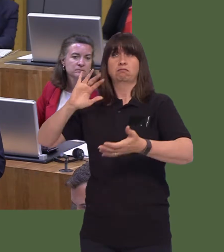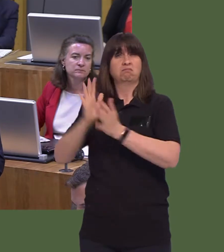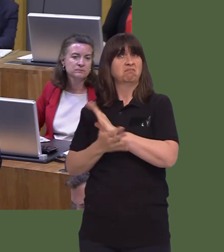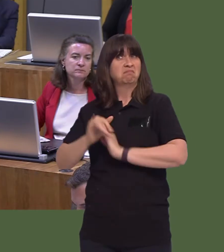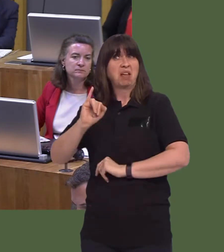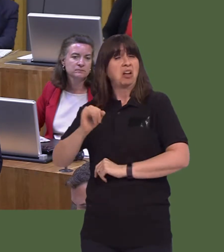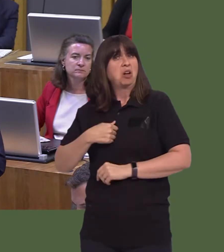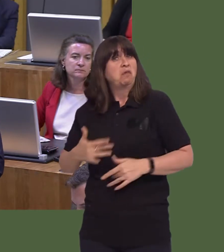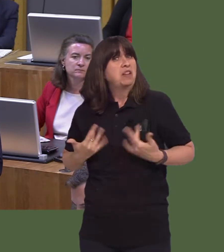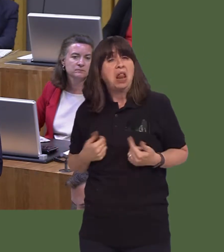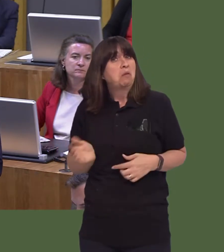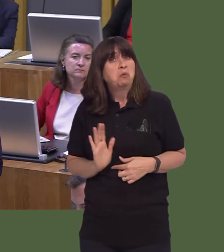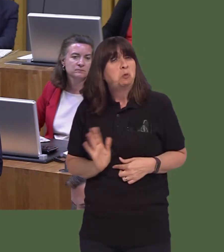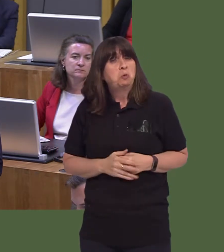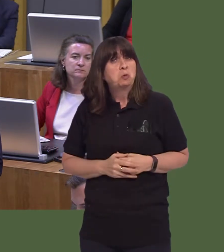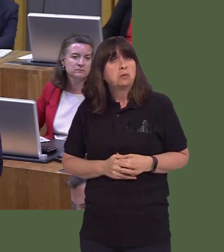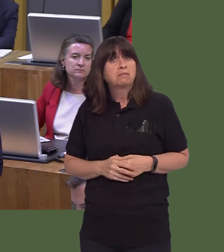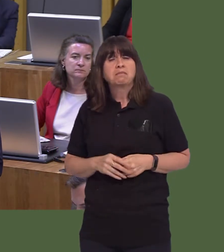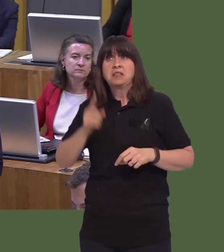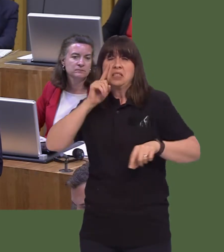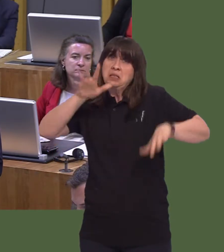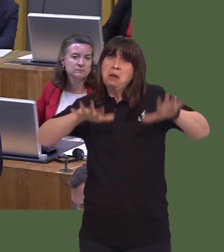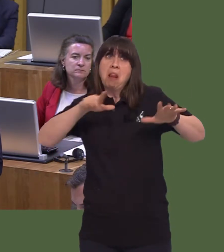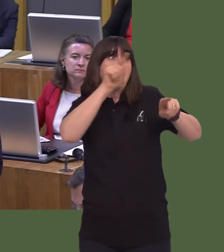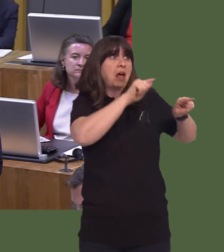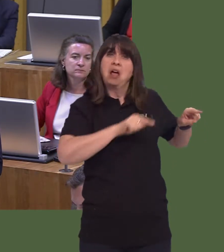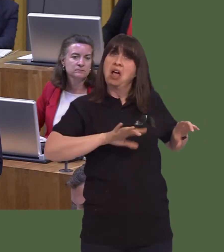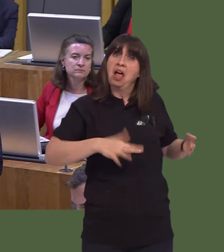We haven't seen similar situations occurring elsewhere, but it is clear that, as far as